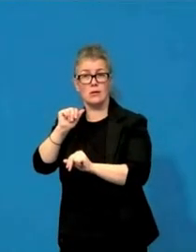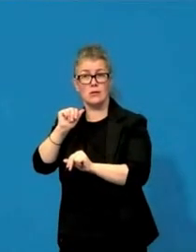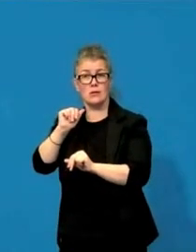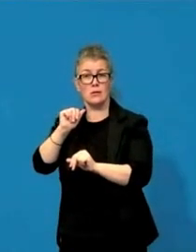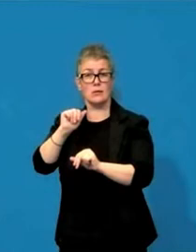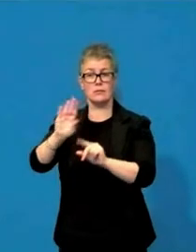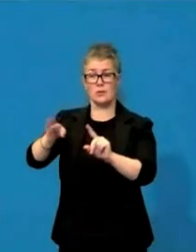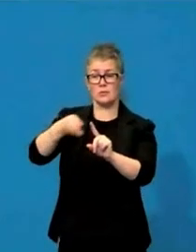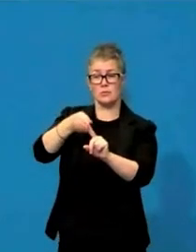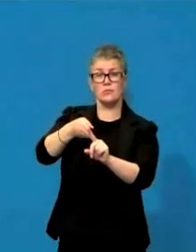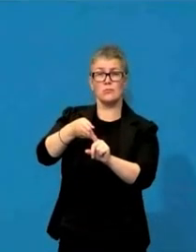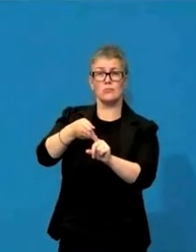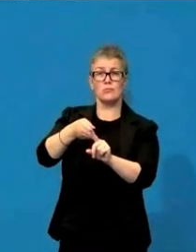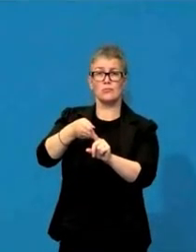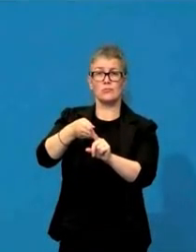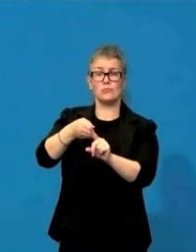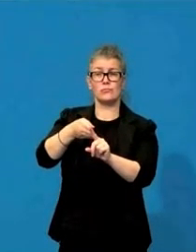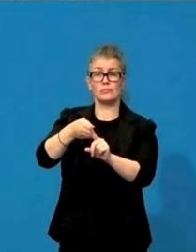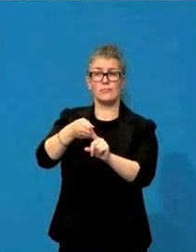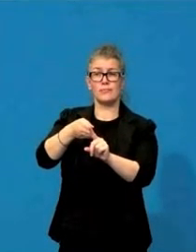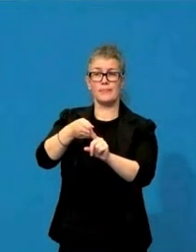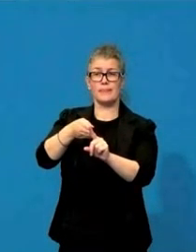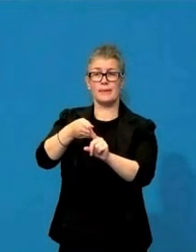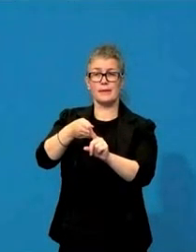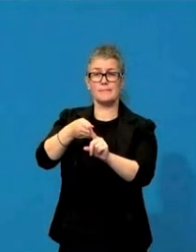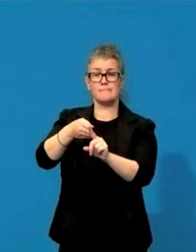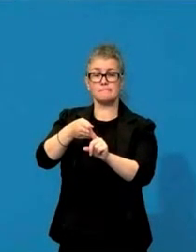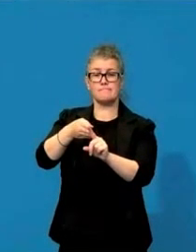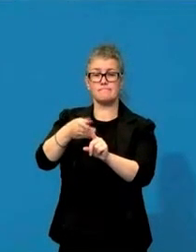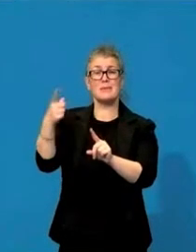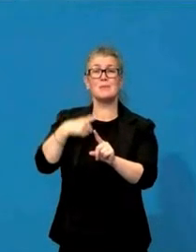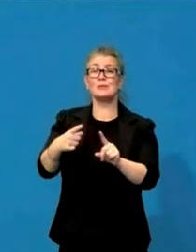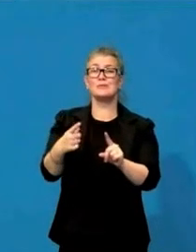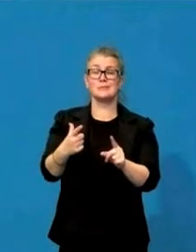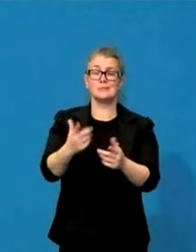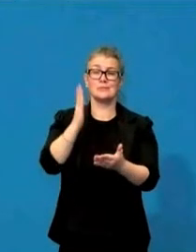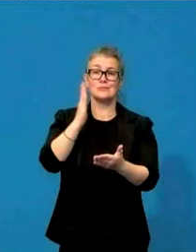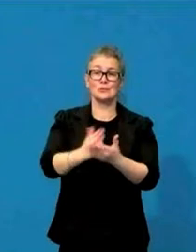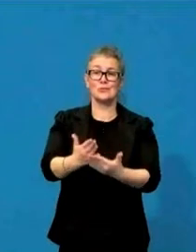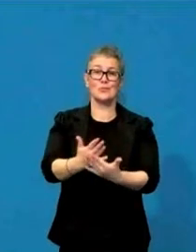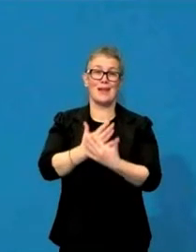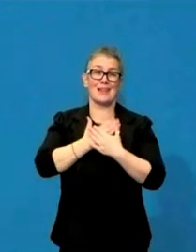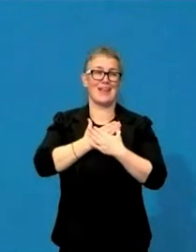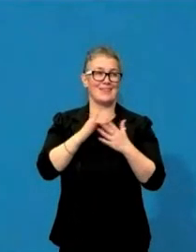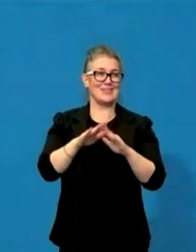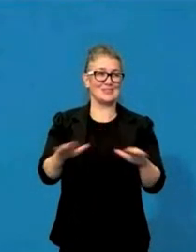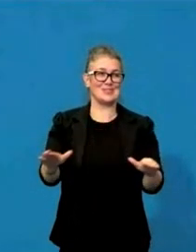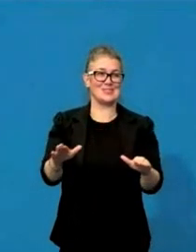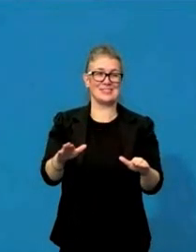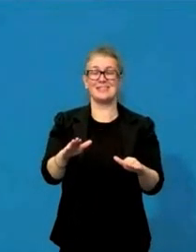to - you know, because we love the young - we love the little - the young man now and I